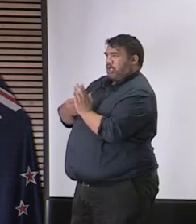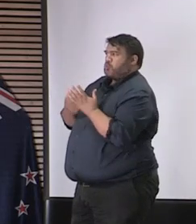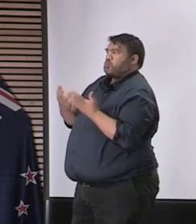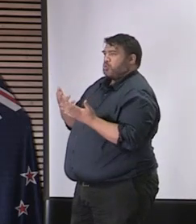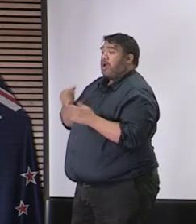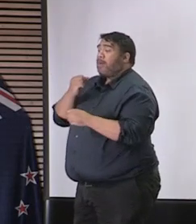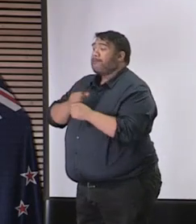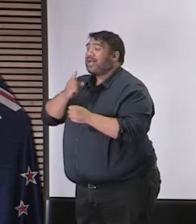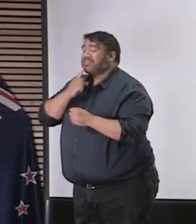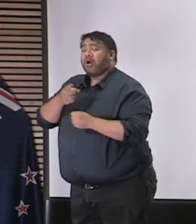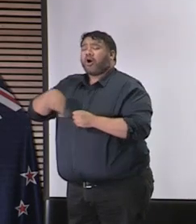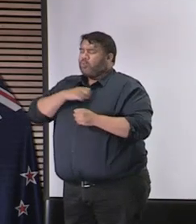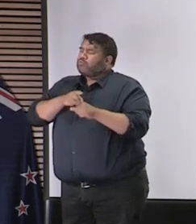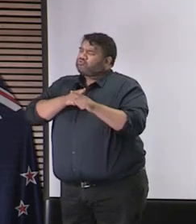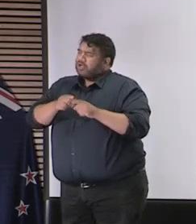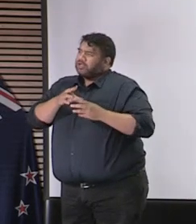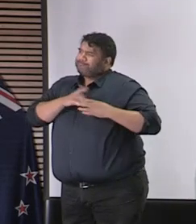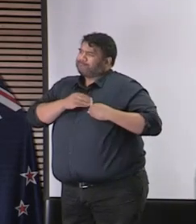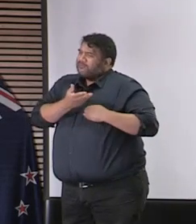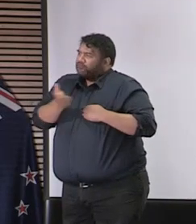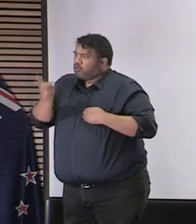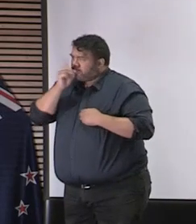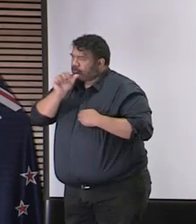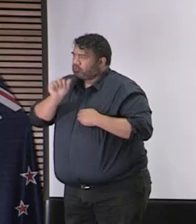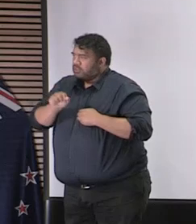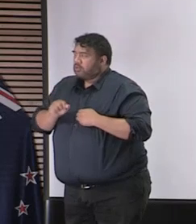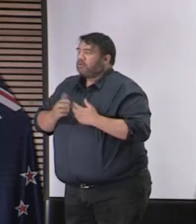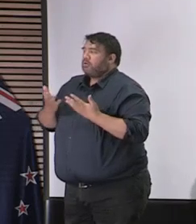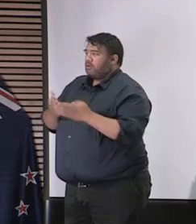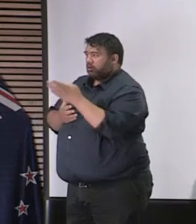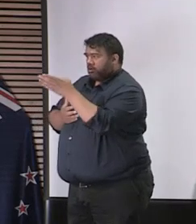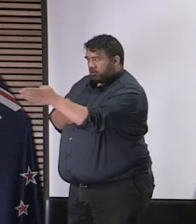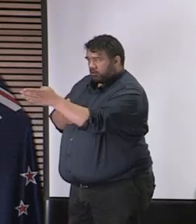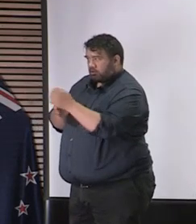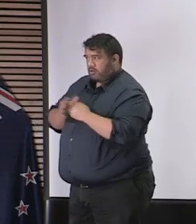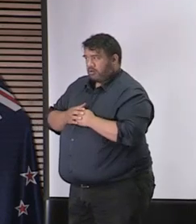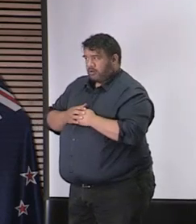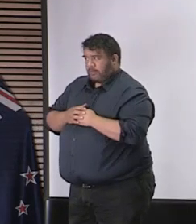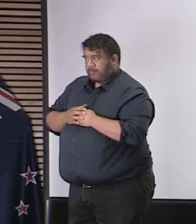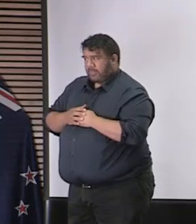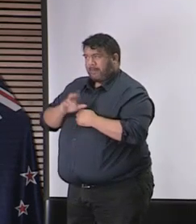business to reach out to your banks. They have said that they are going to operate in an environment where they take